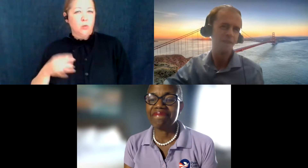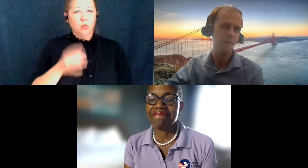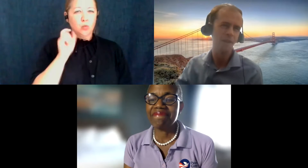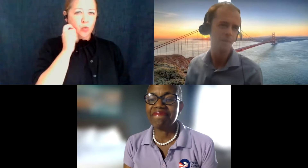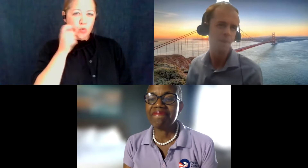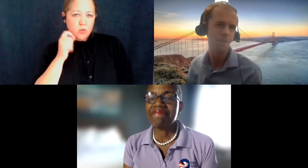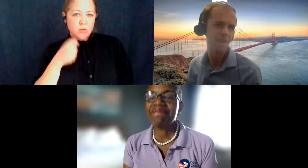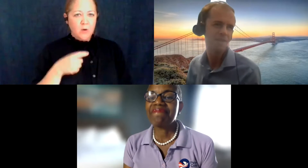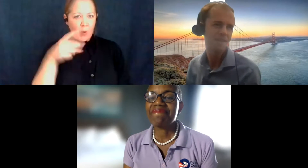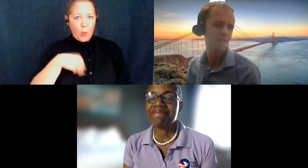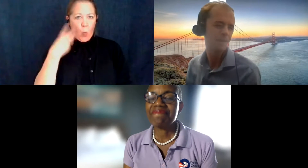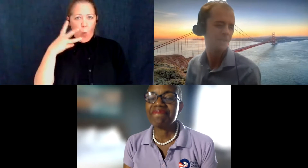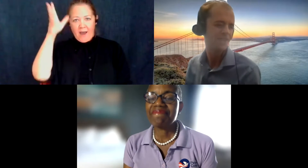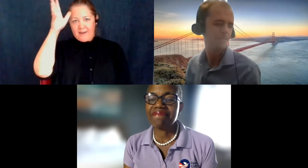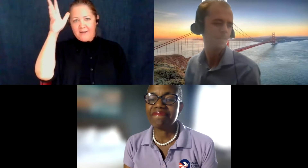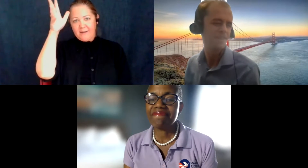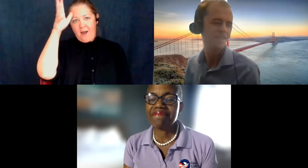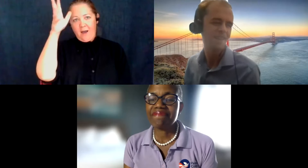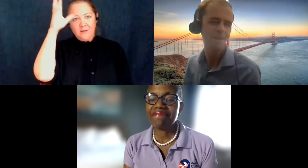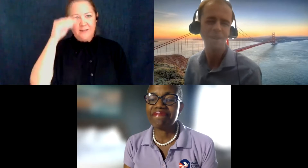you what else I'm wearing, but I don't think the sighted people can see that anyway.